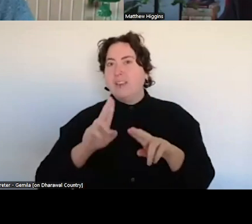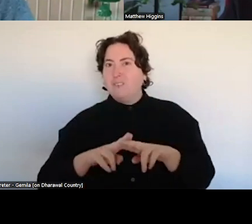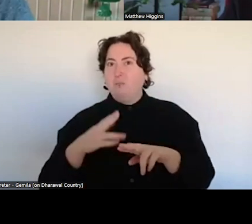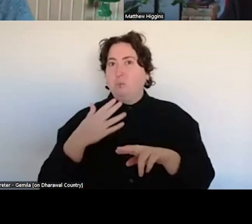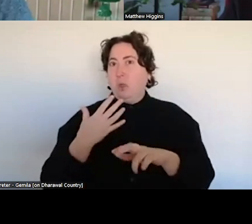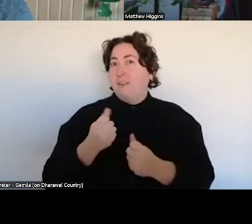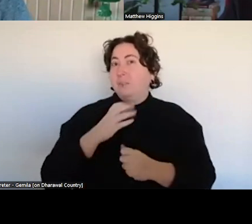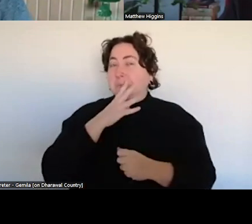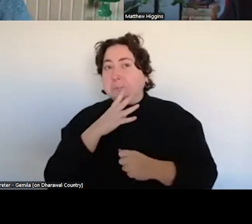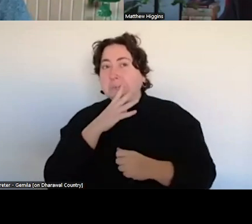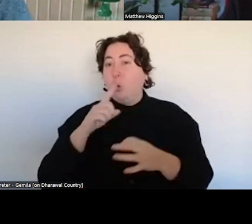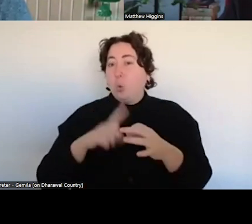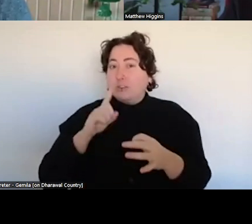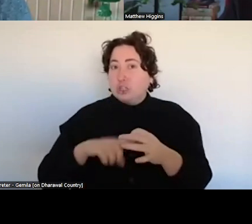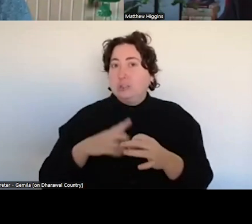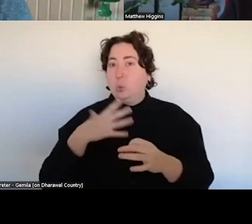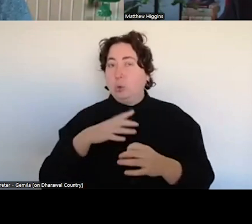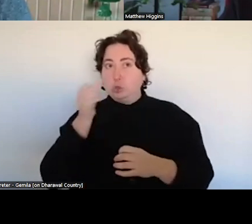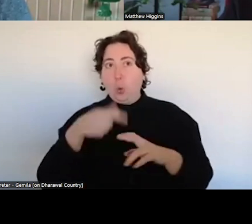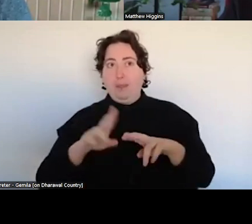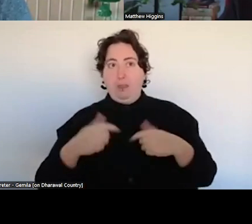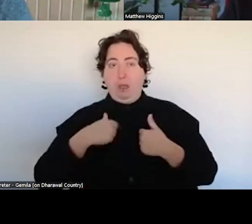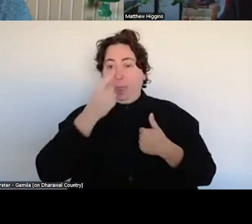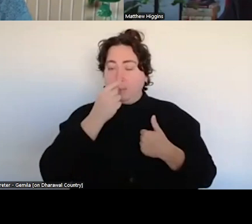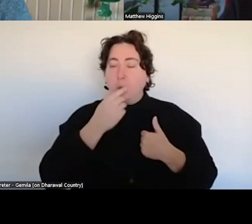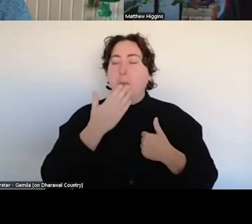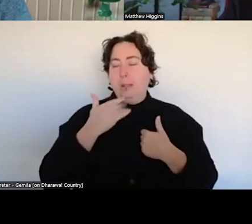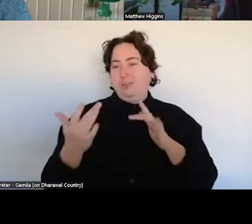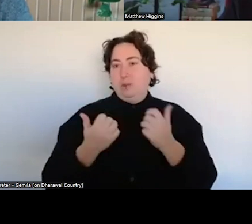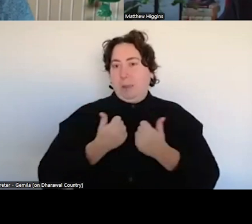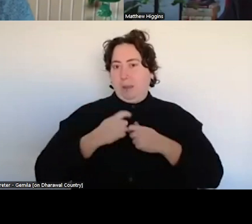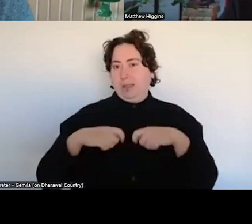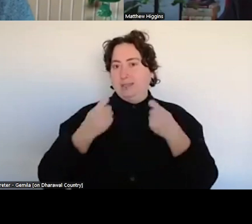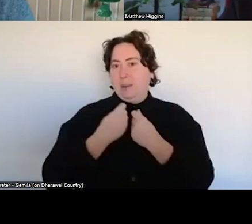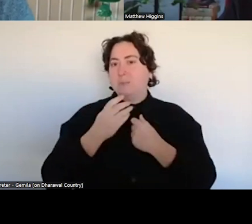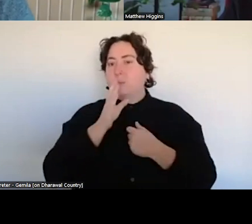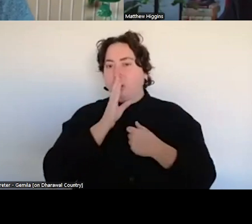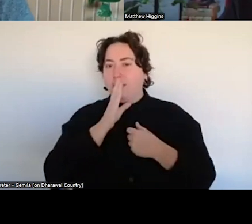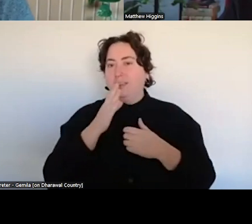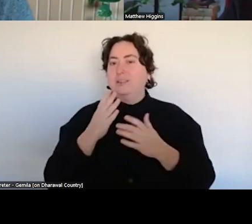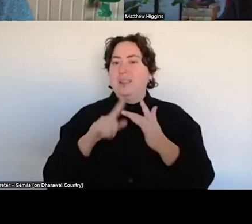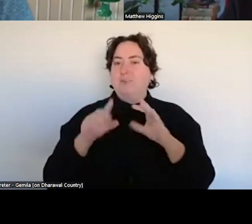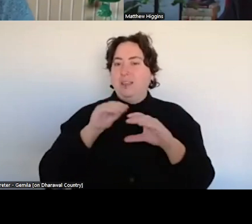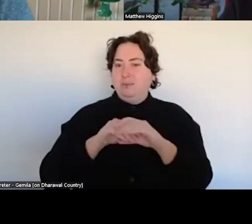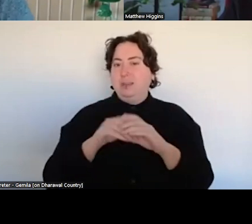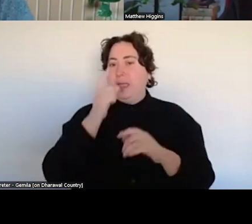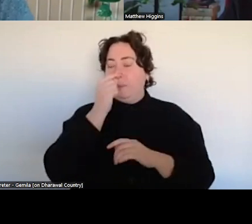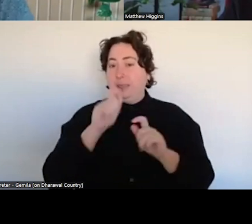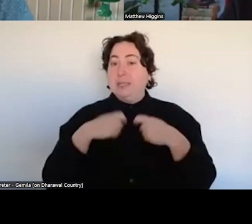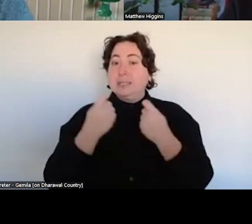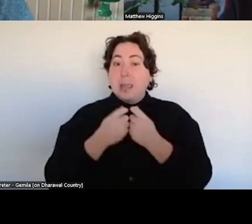to contact the private investment capability team. And the best way to do that is via email.